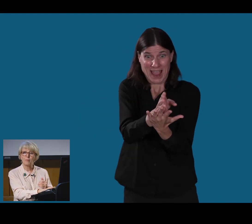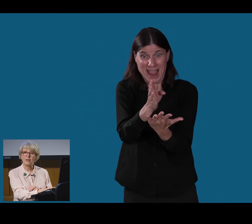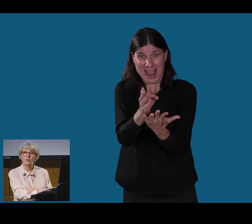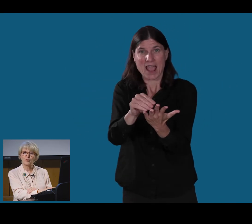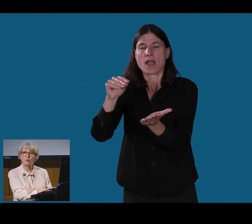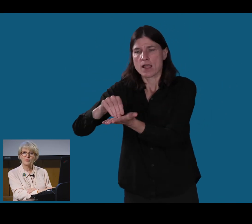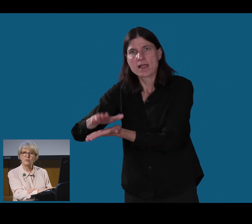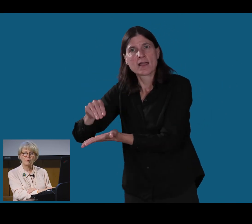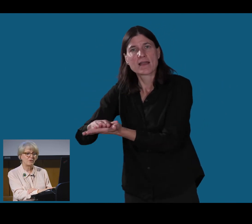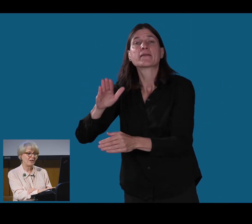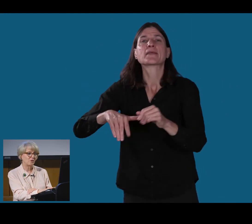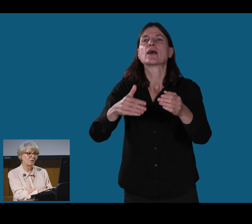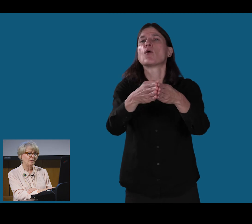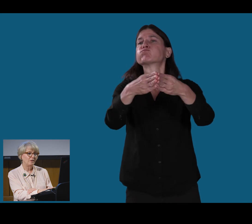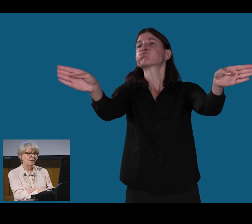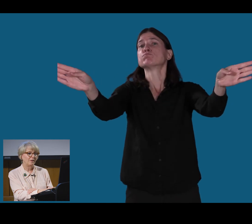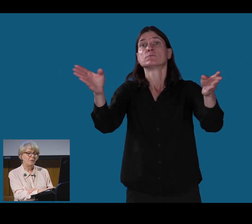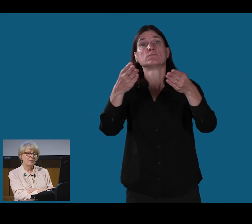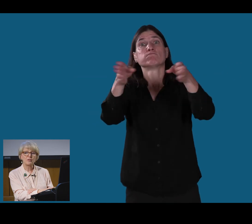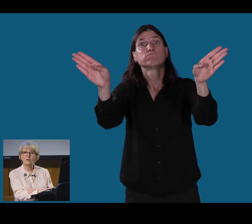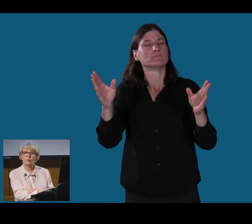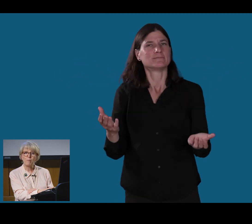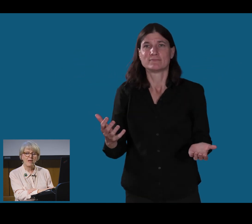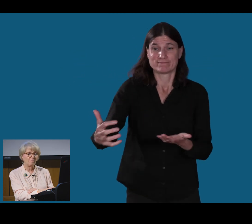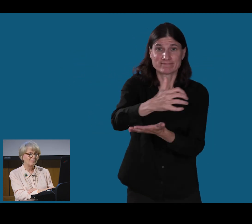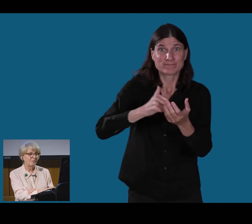operational terms in residential in the residential domain.